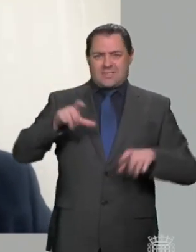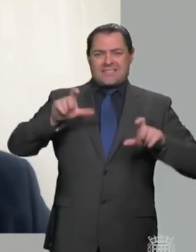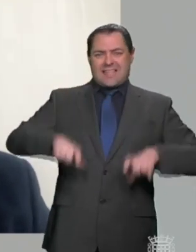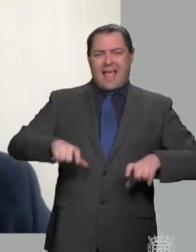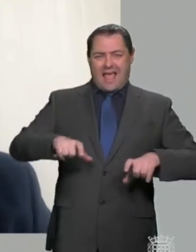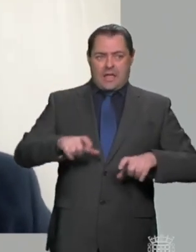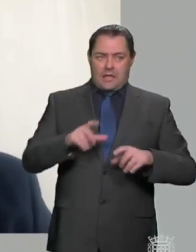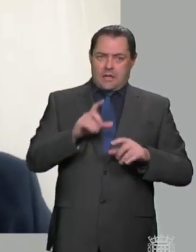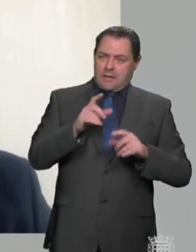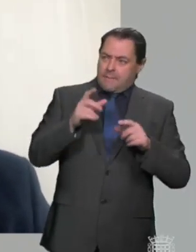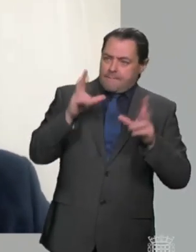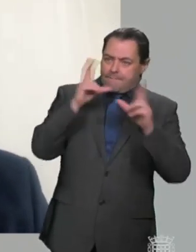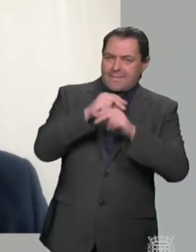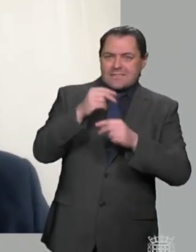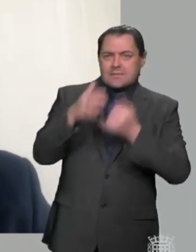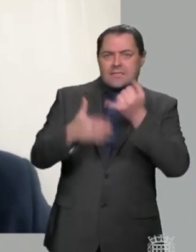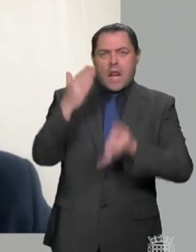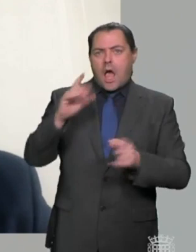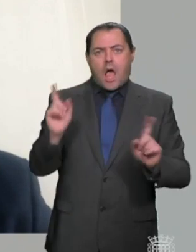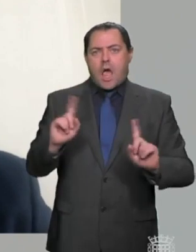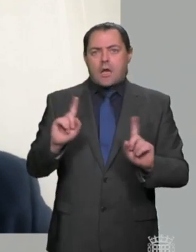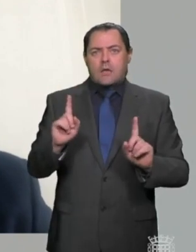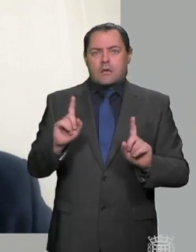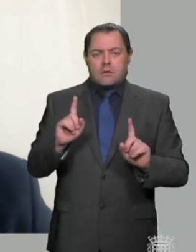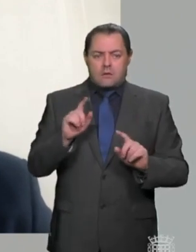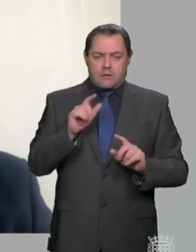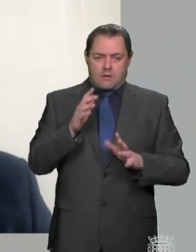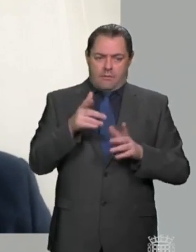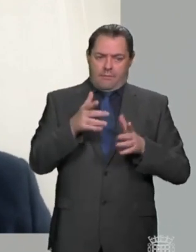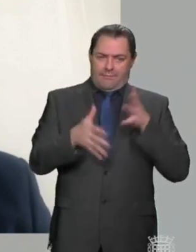who miss the deadline and then fall under the remit of illegal working legislation?